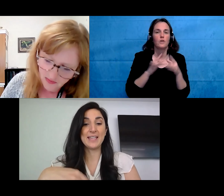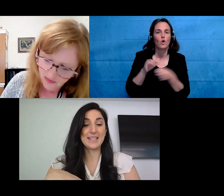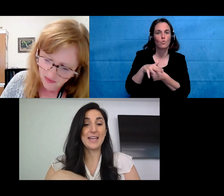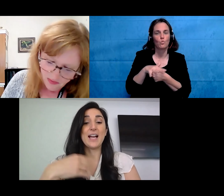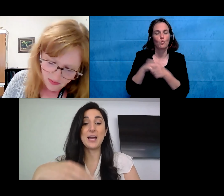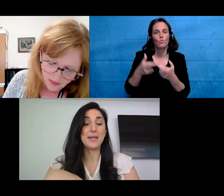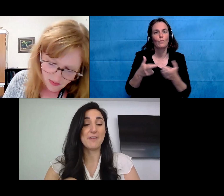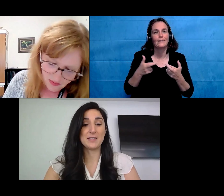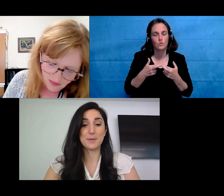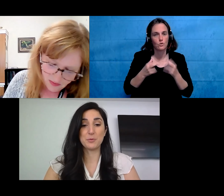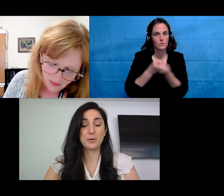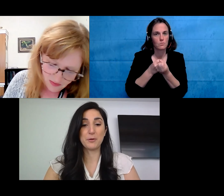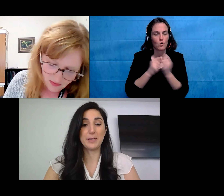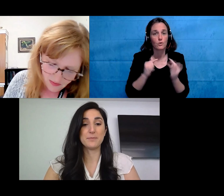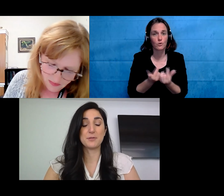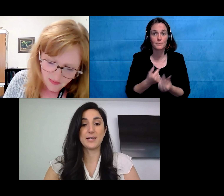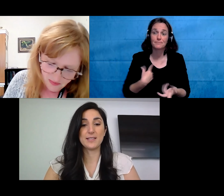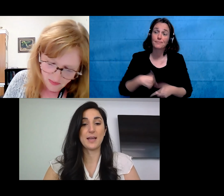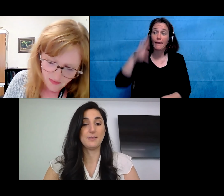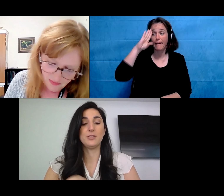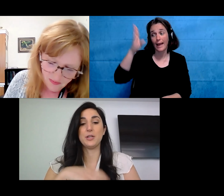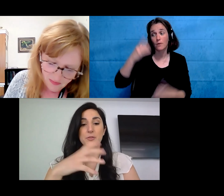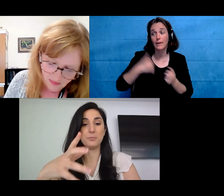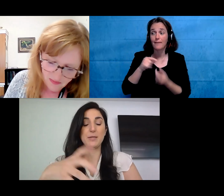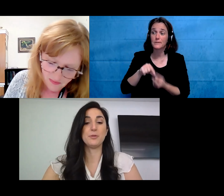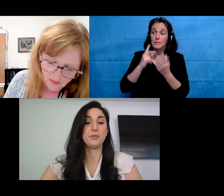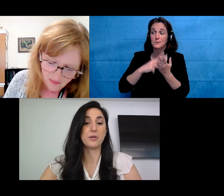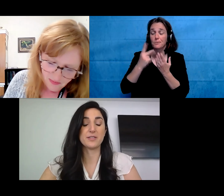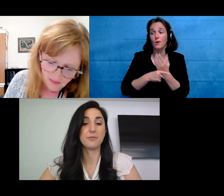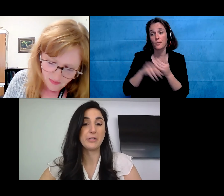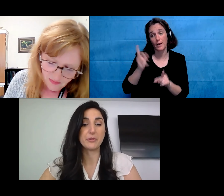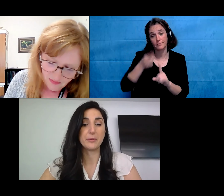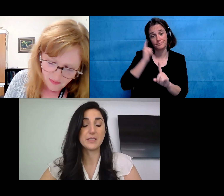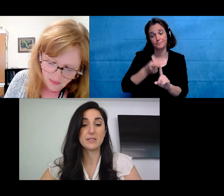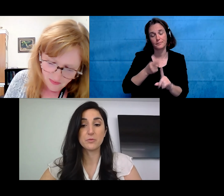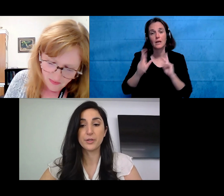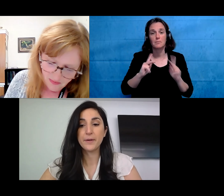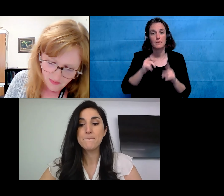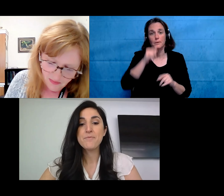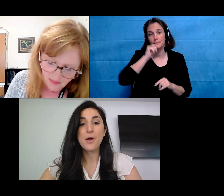and say hi, we have these special programs directed at people who are suffering from this disorder.